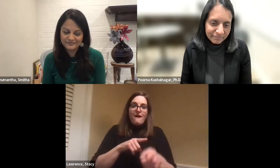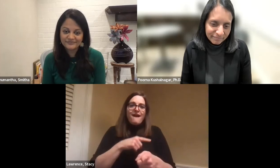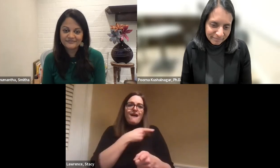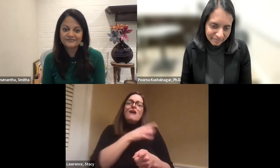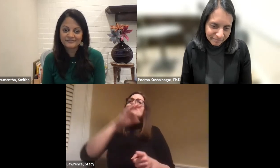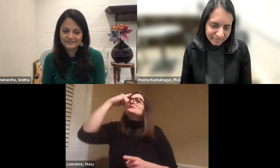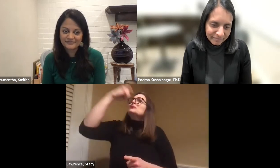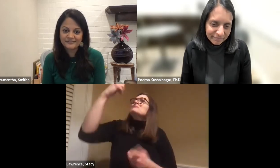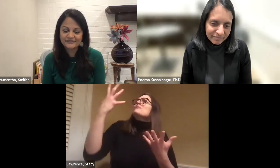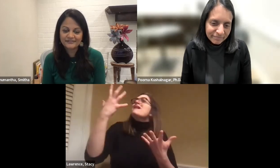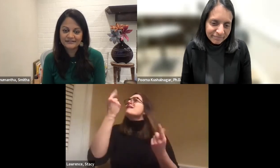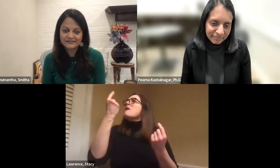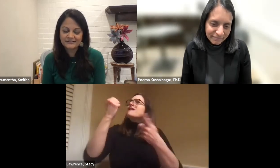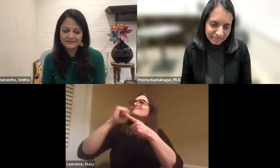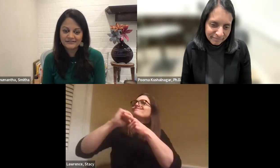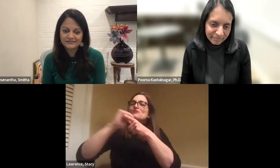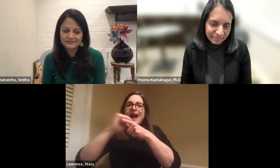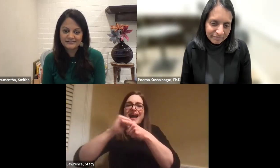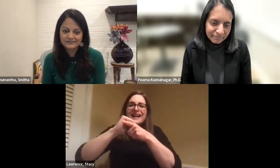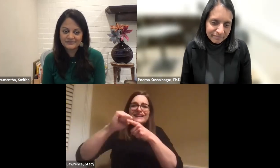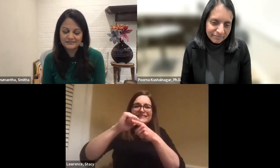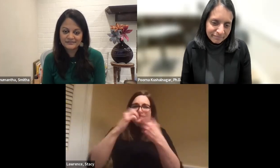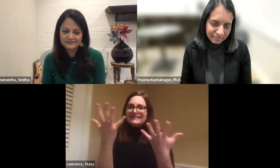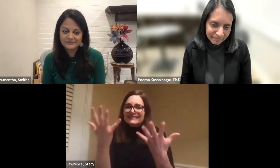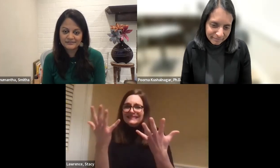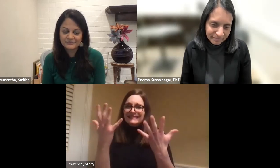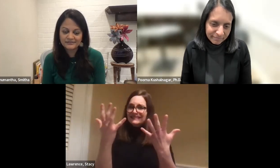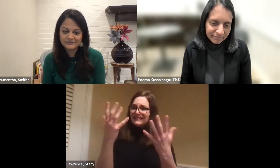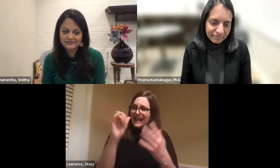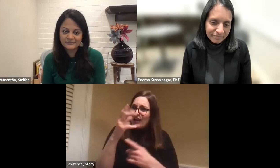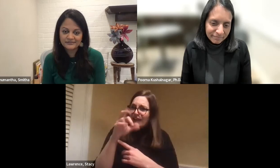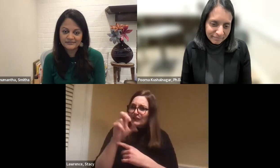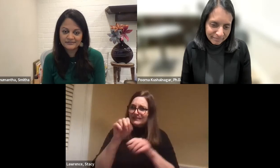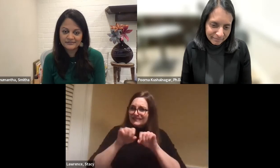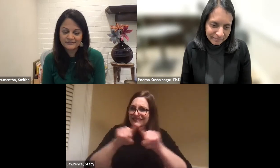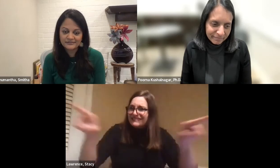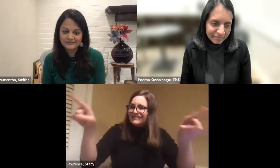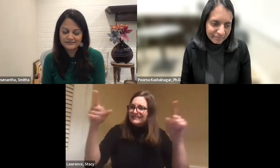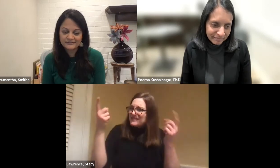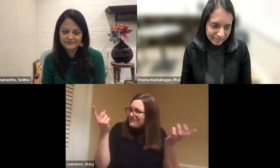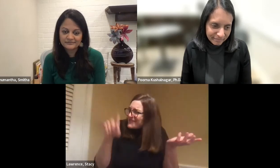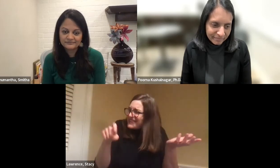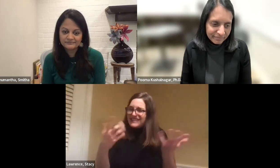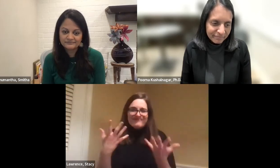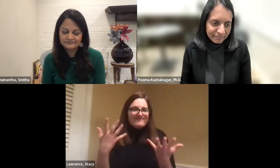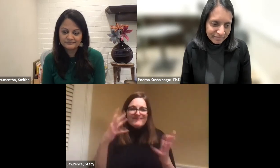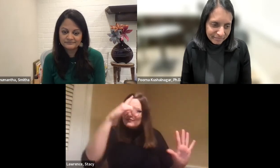and actually, we started talking before this webinar happened. We asked, "What would a dream training "look like for caregivers?